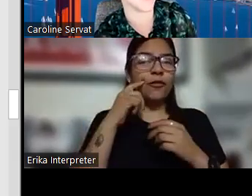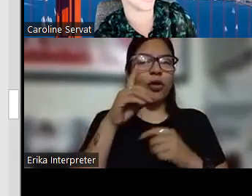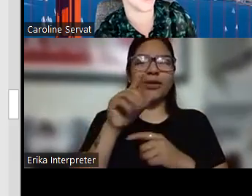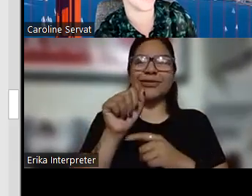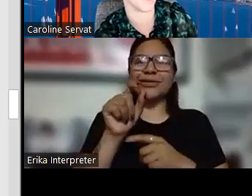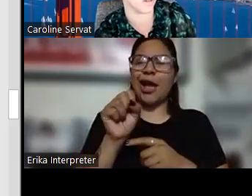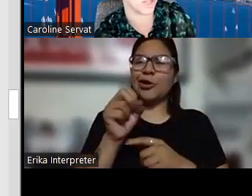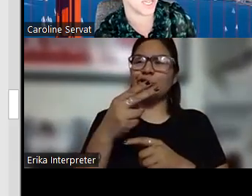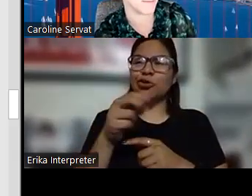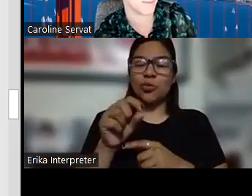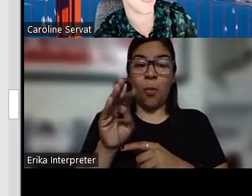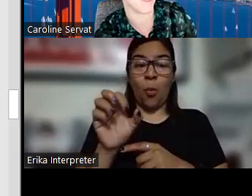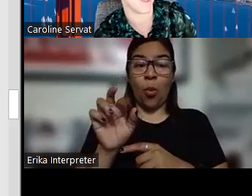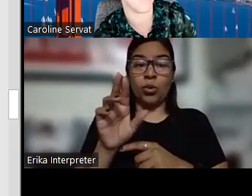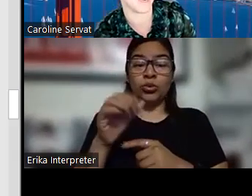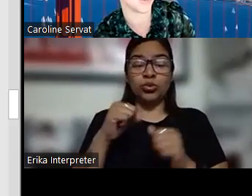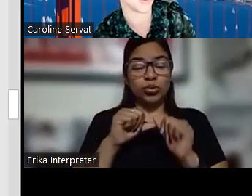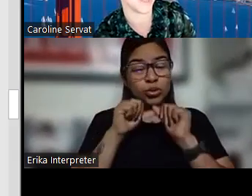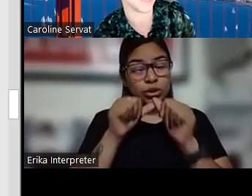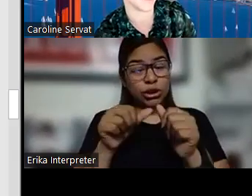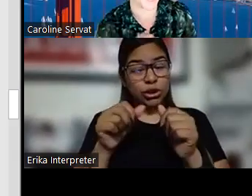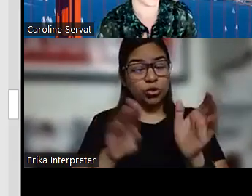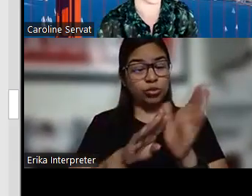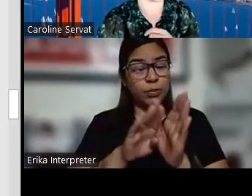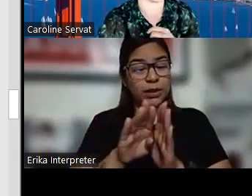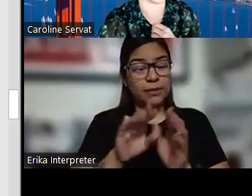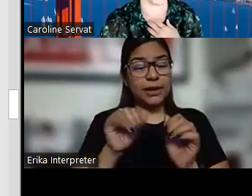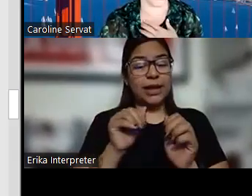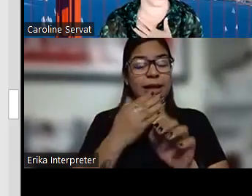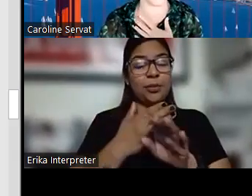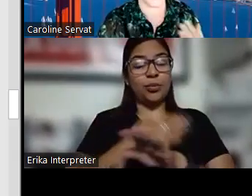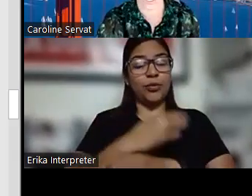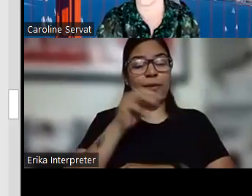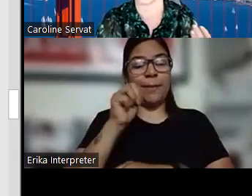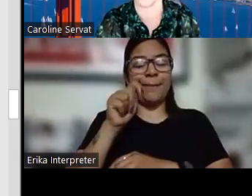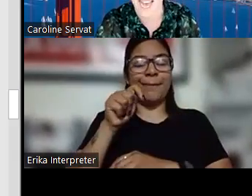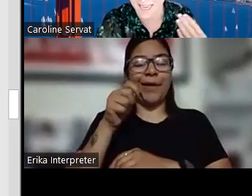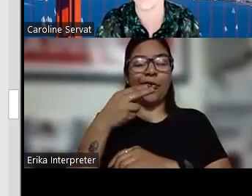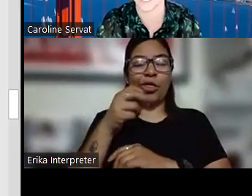Improvement methodology um and ensuring that the data availability and quality is there to reliably